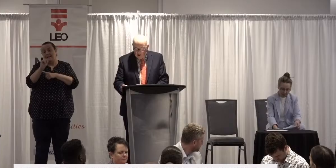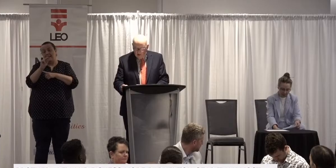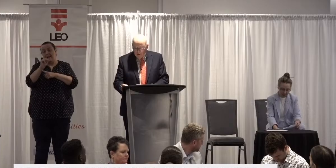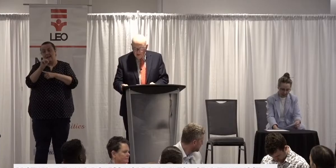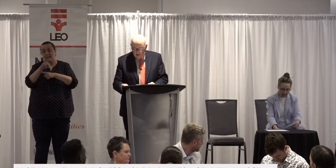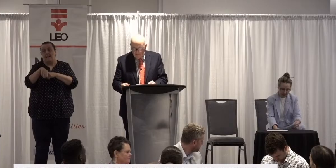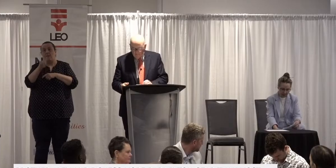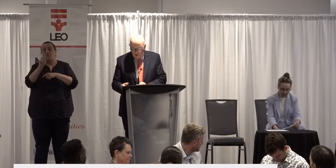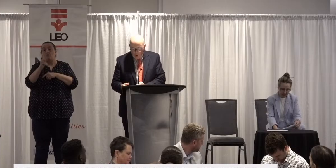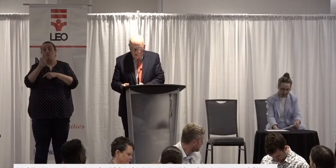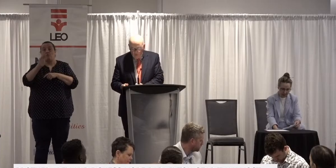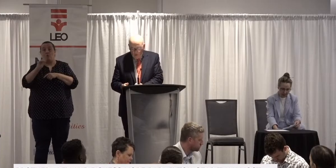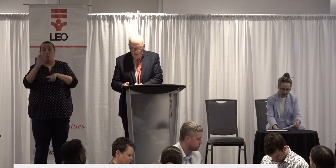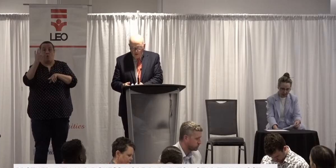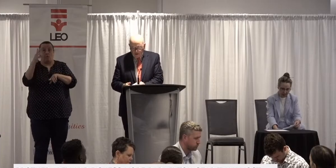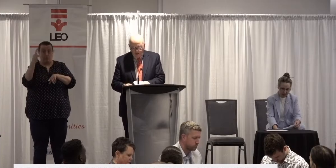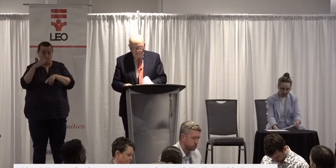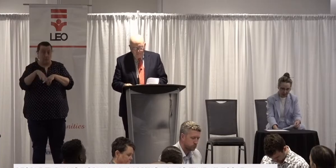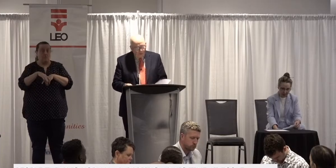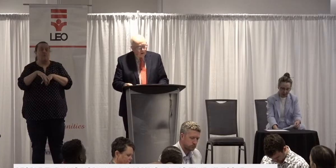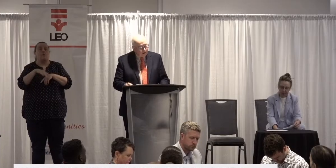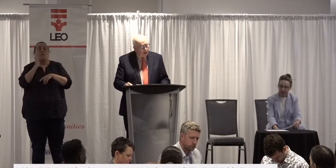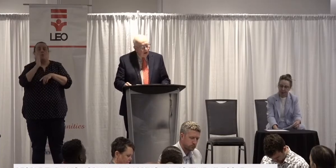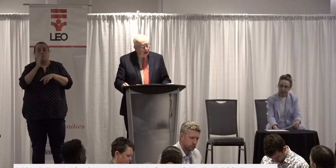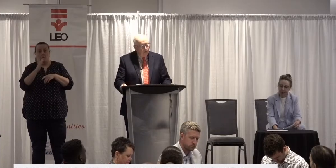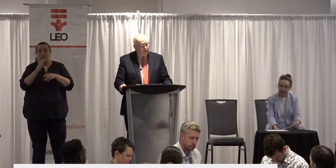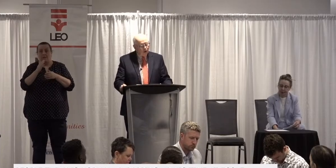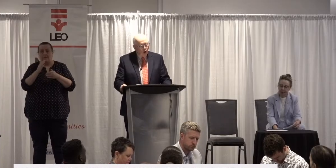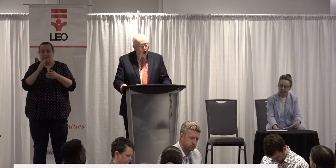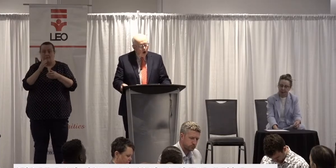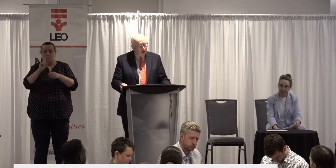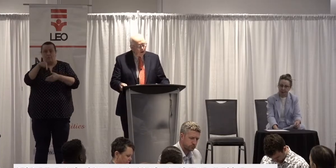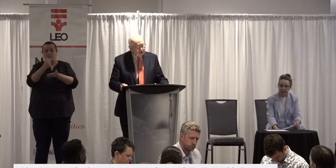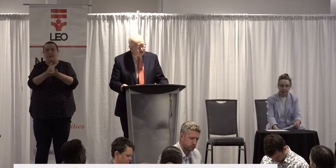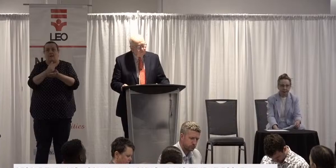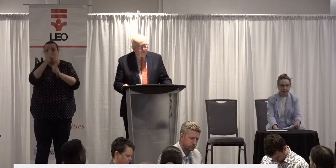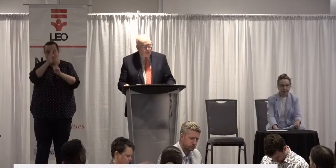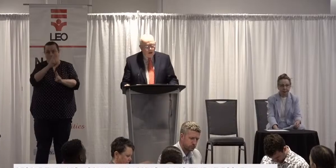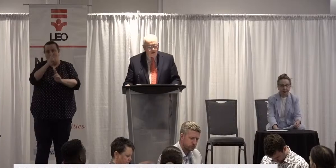ON THE HONOUR ROLE LIST WITH A LONG WAYS